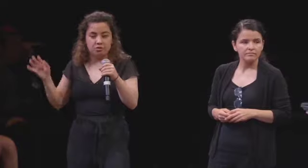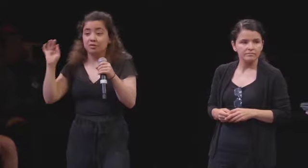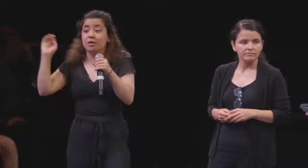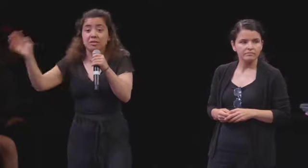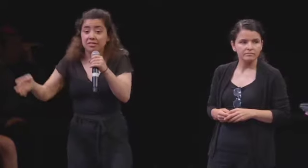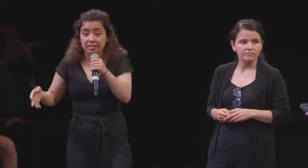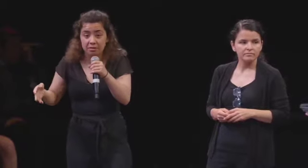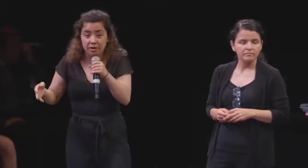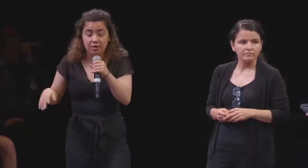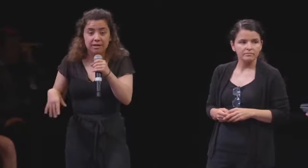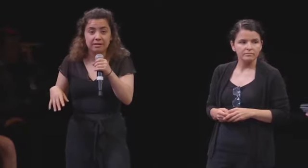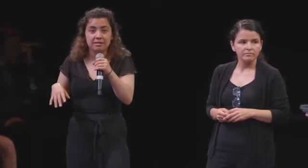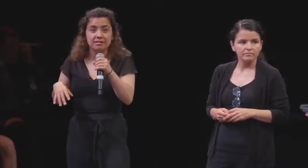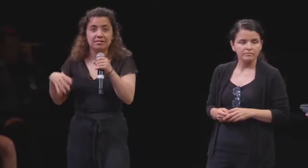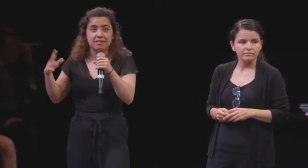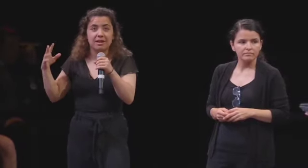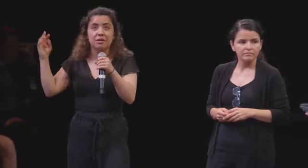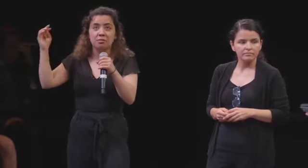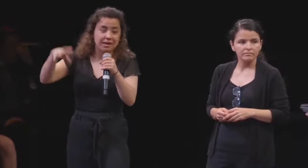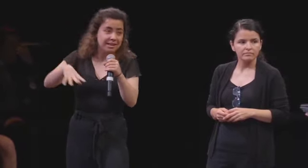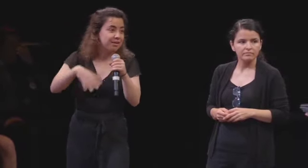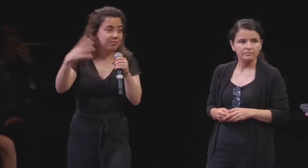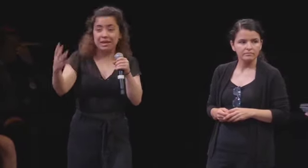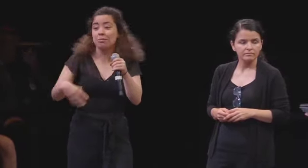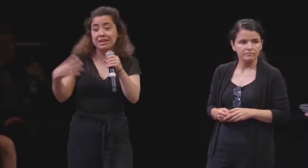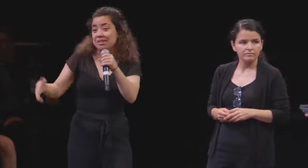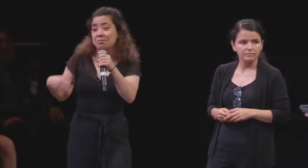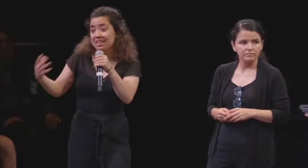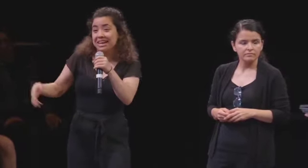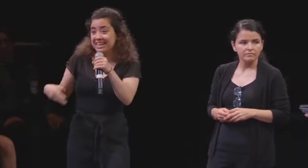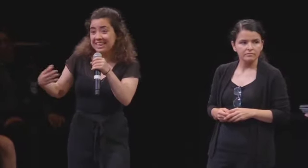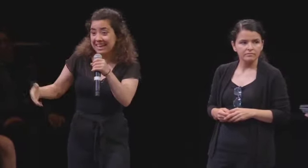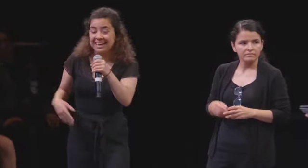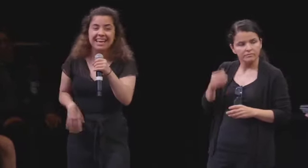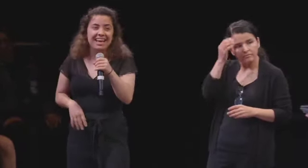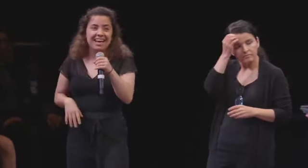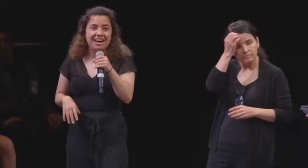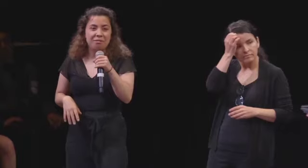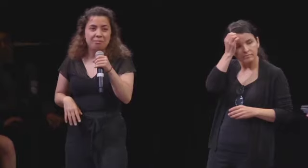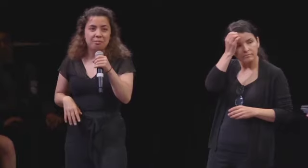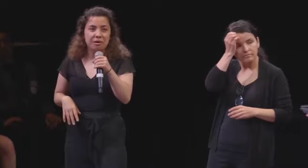just something to think about is I know lighting, we keep repeating the word lighting and lighting,